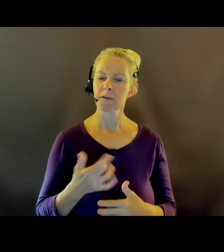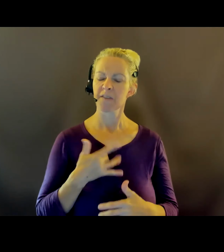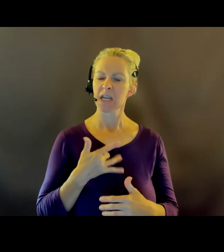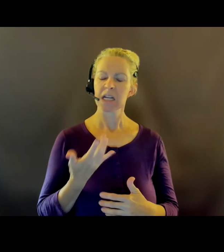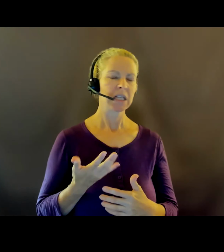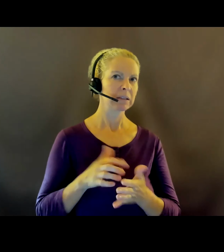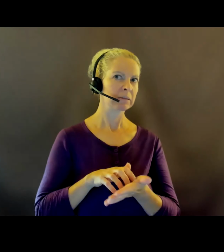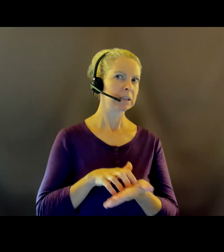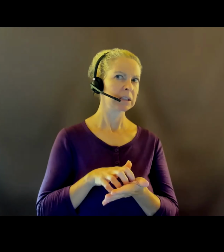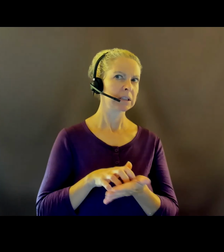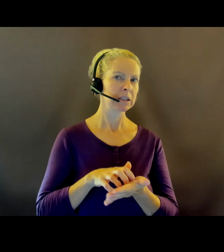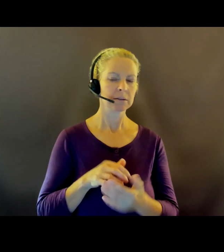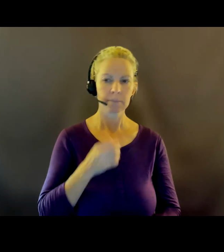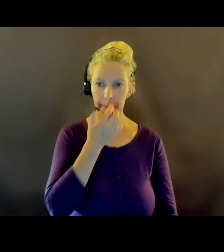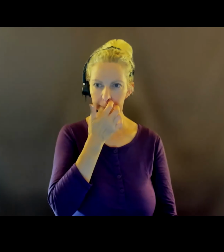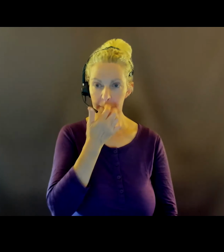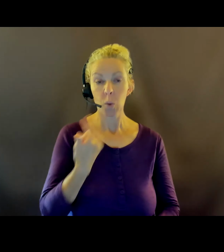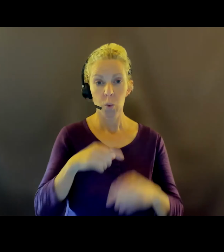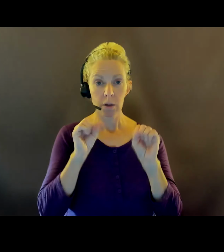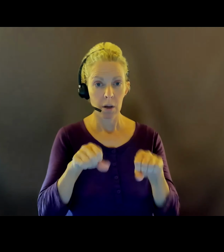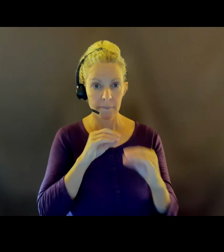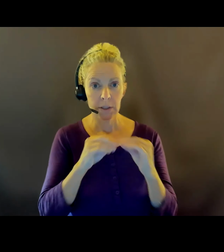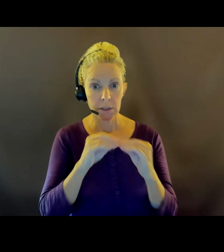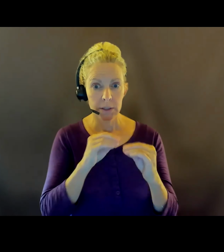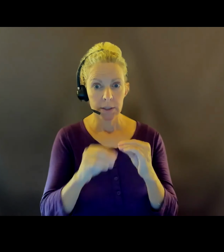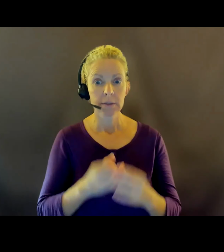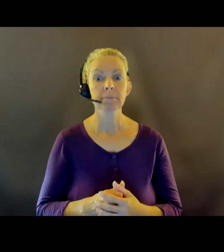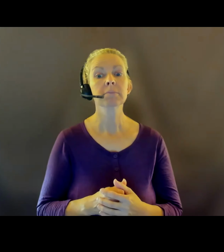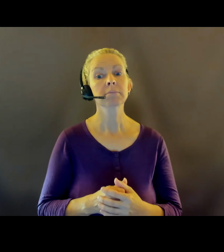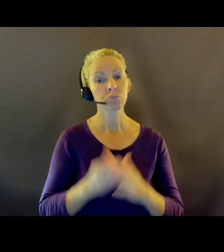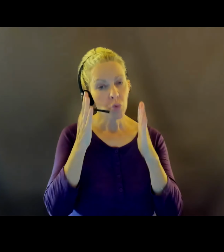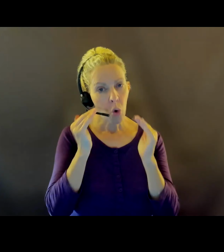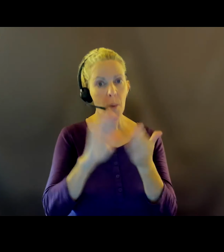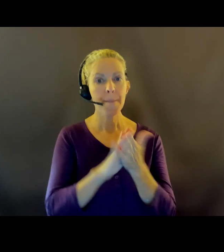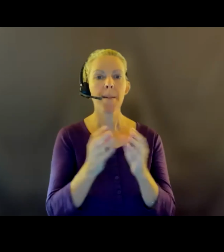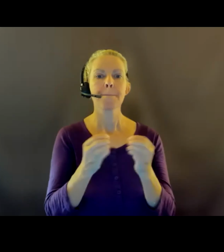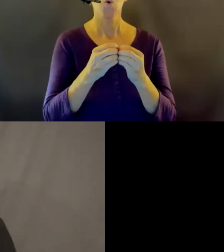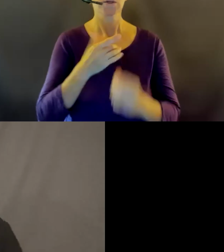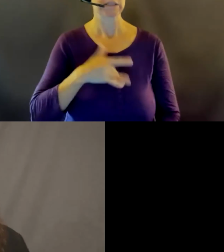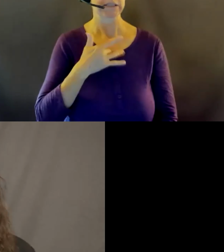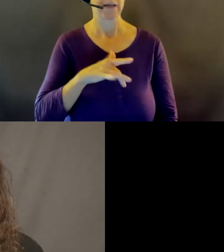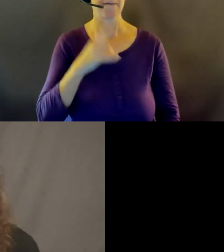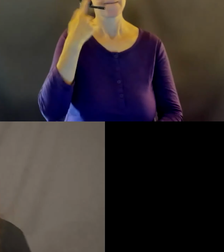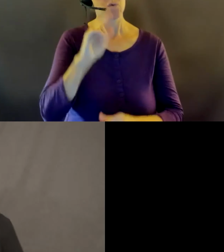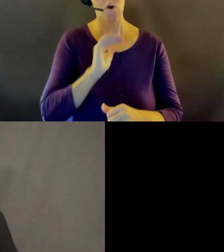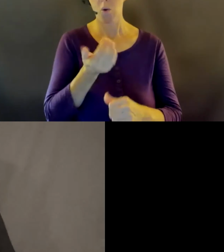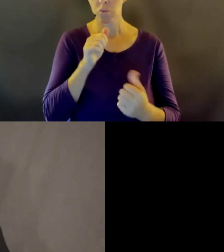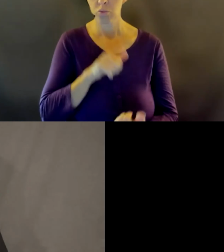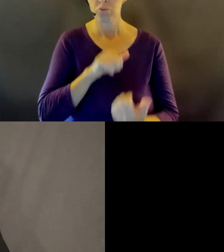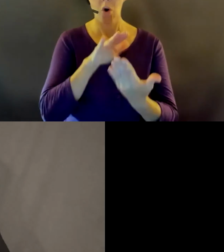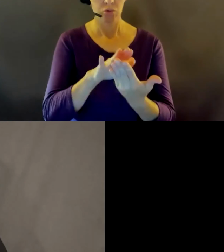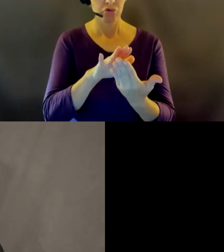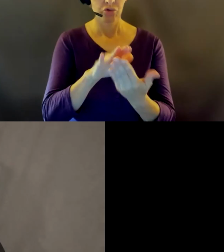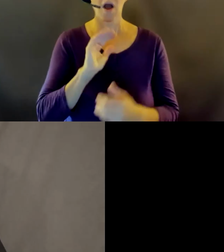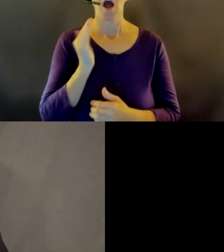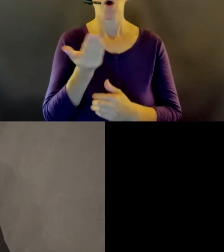We can fix that with the way that we approach presentations in the delivery of presentations